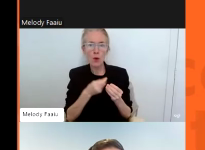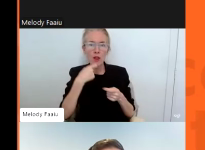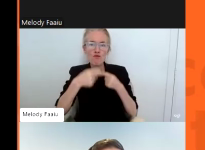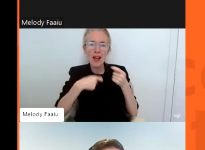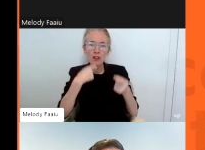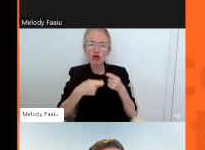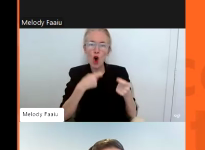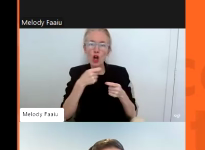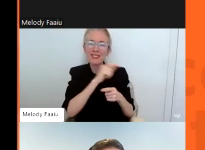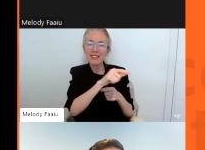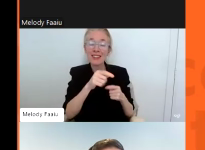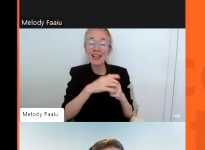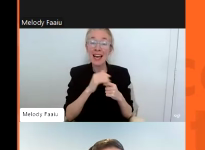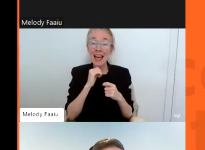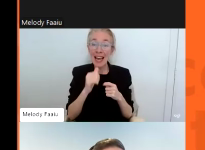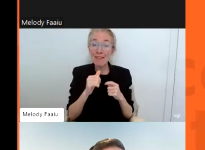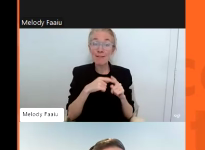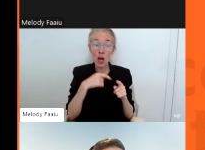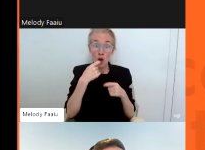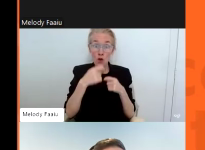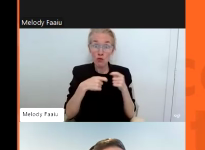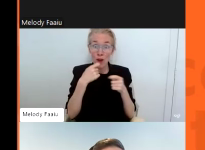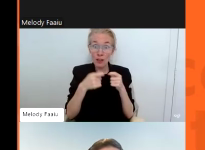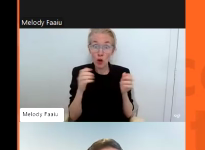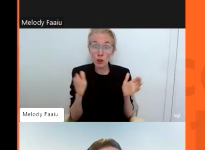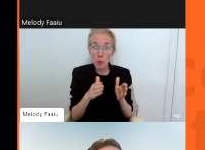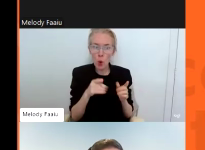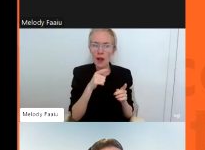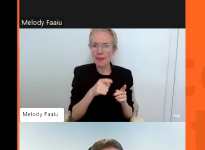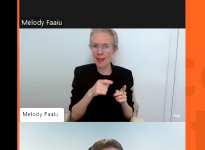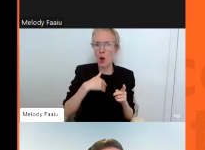they want to fill it with tables, they don't want to say right, their